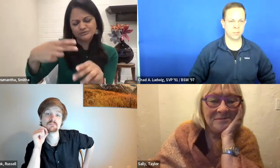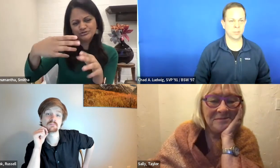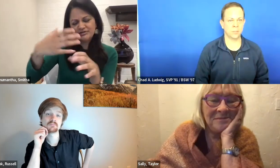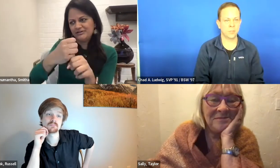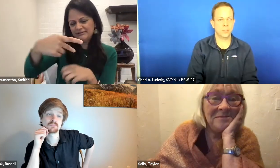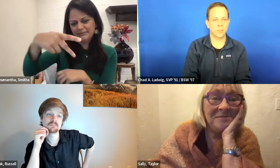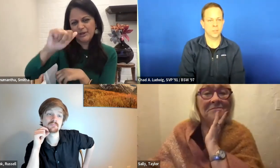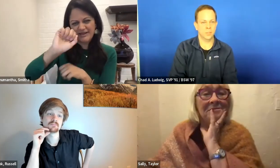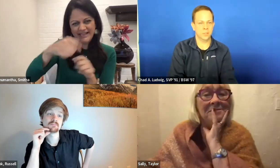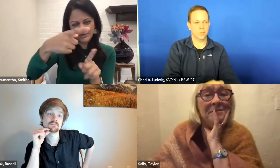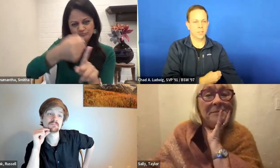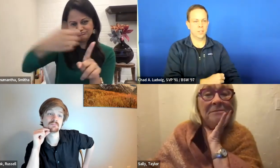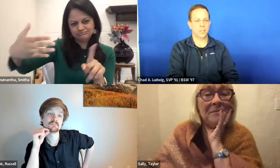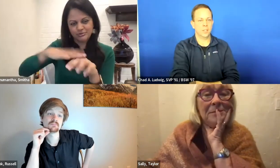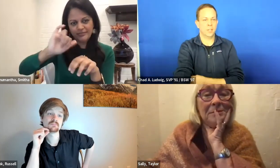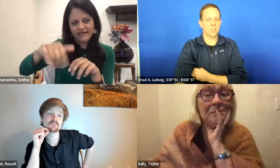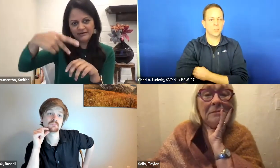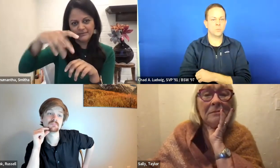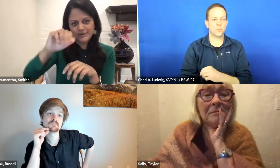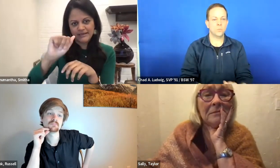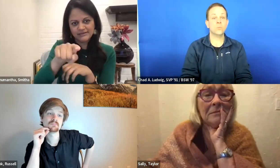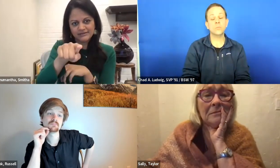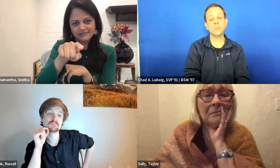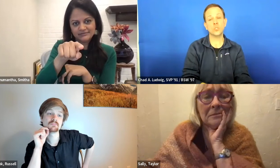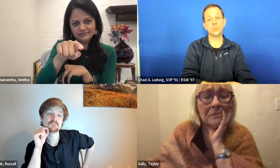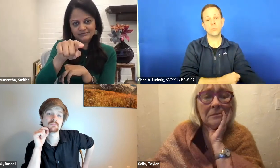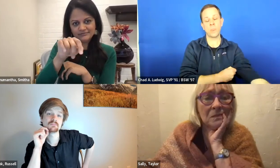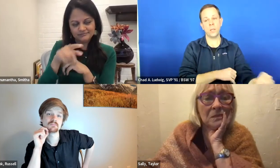It's a tiring job. Yeah. You had mentioned POA-- power of attorney.